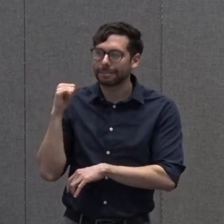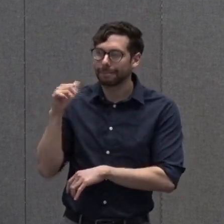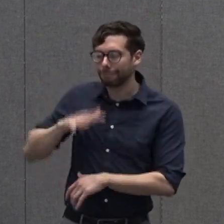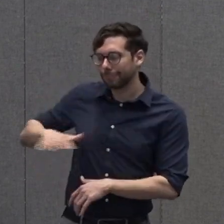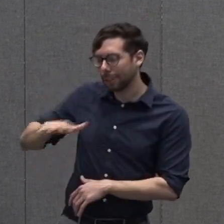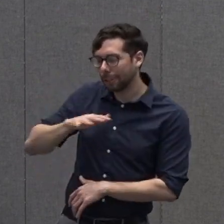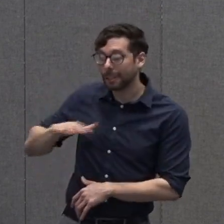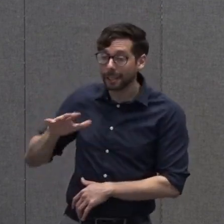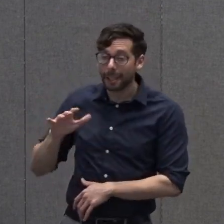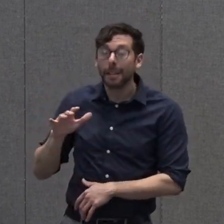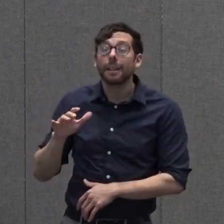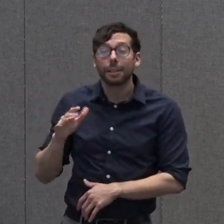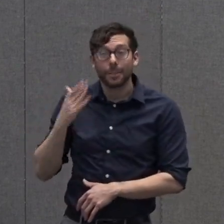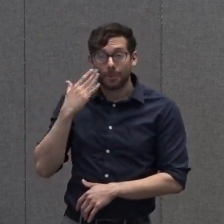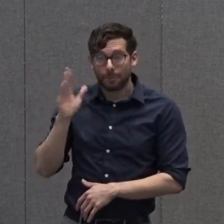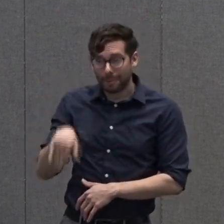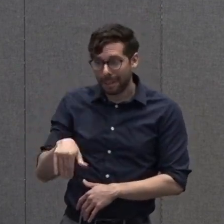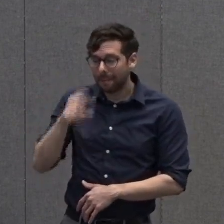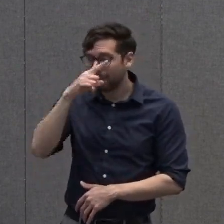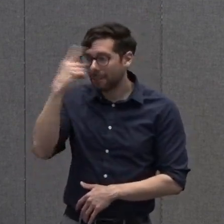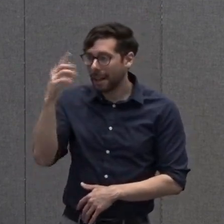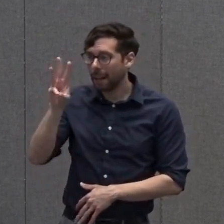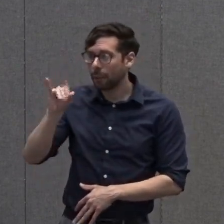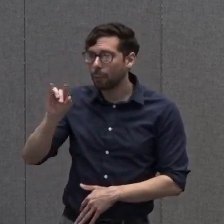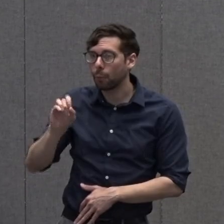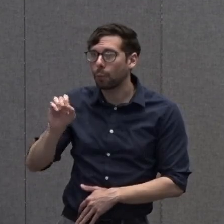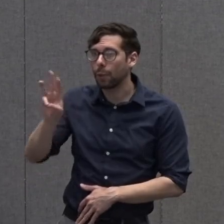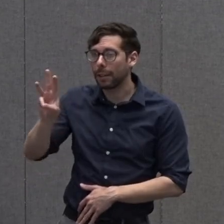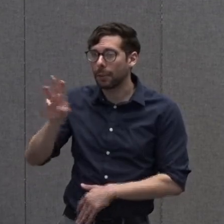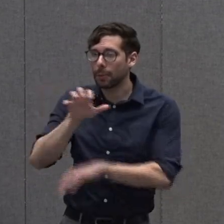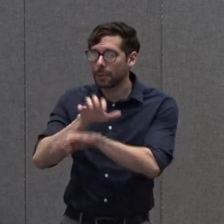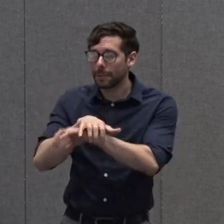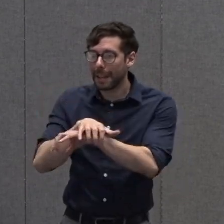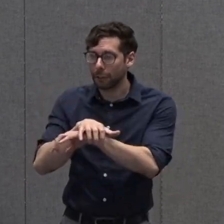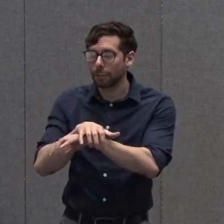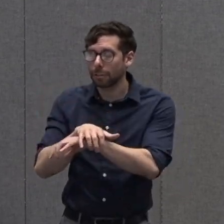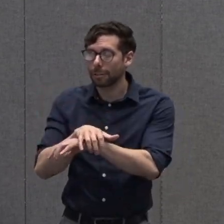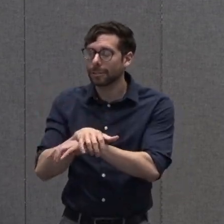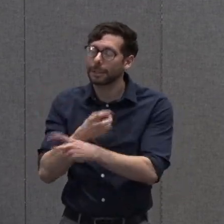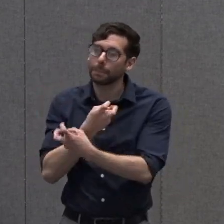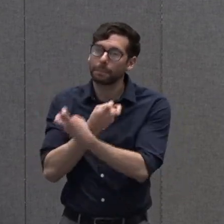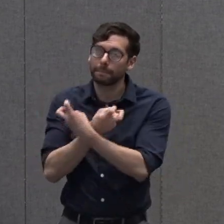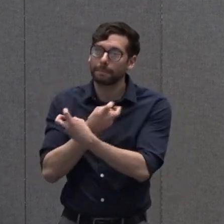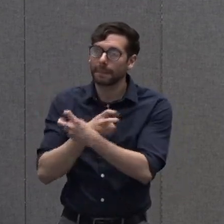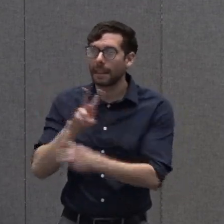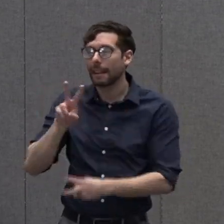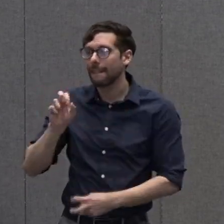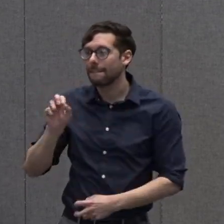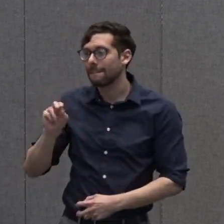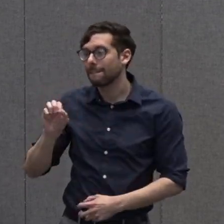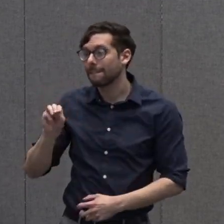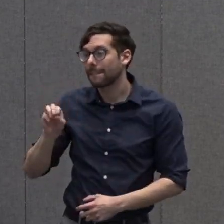like venomous snakes, and her venom is much stronger than a rattlesnake's venom.